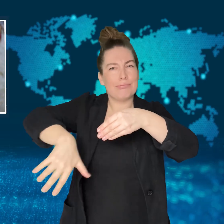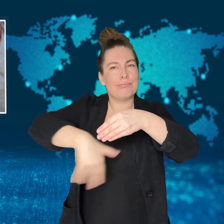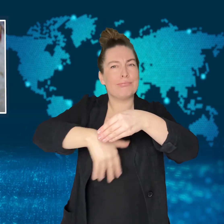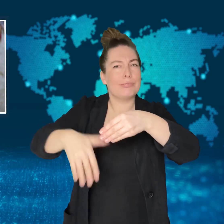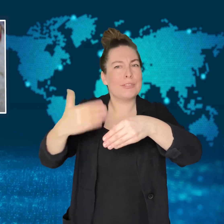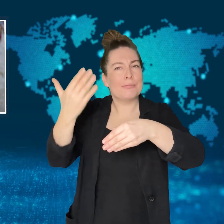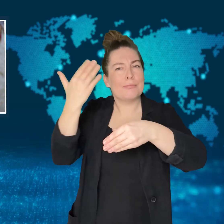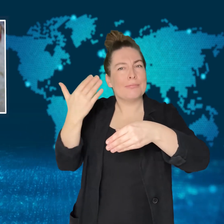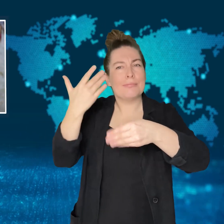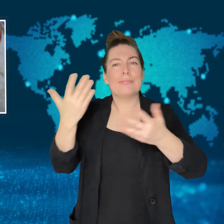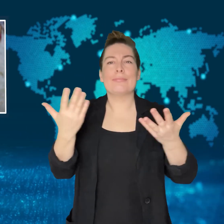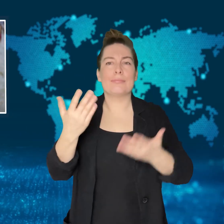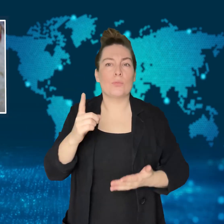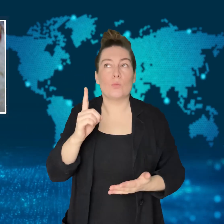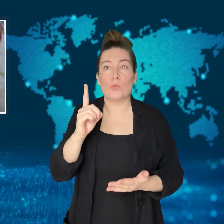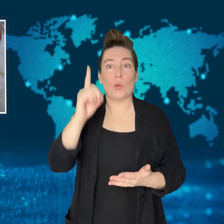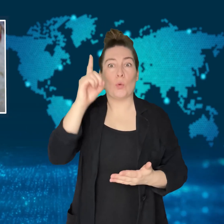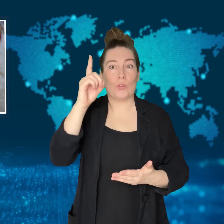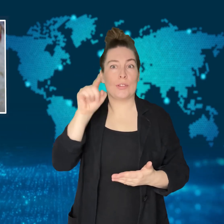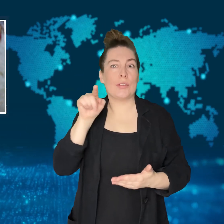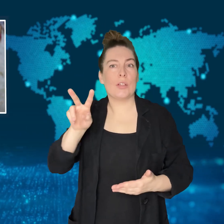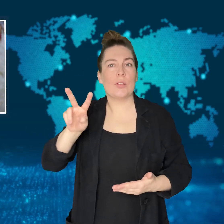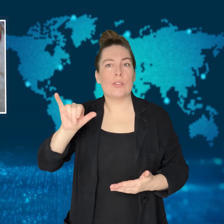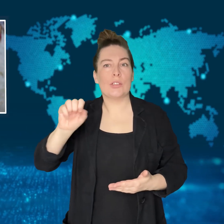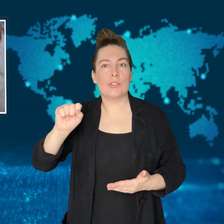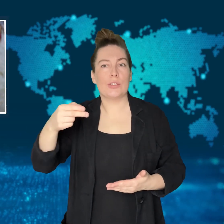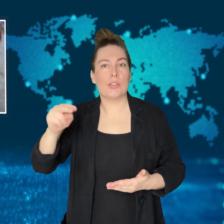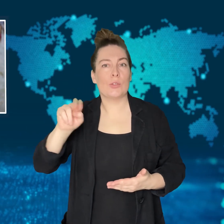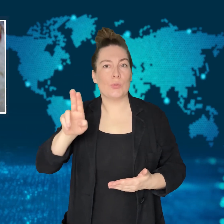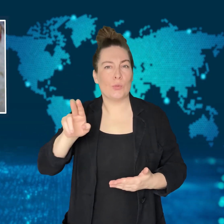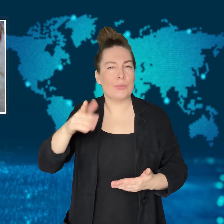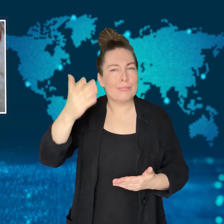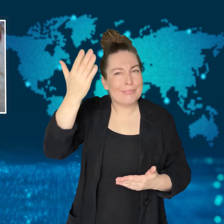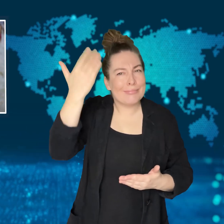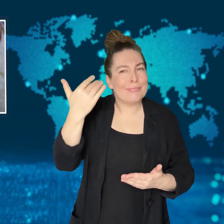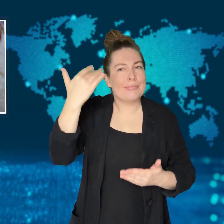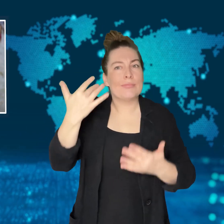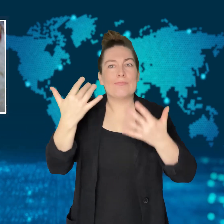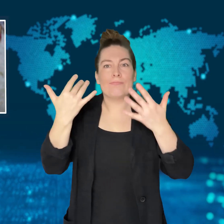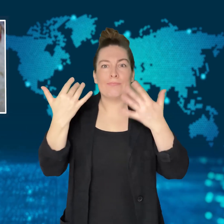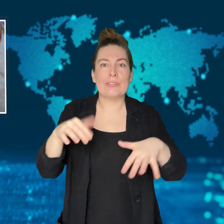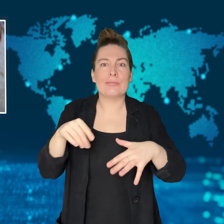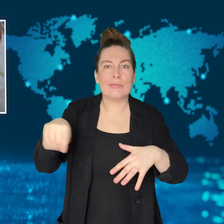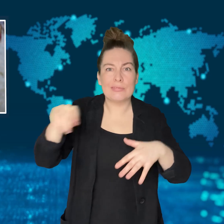It is rooted in a Hindu tradition that Vishnu,